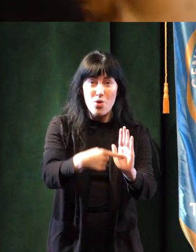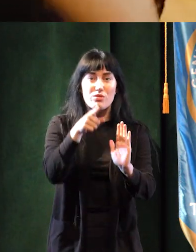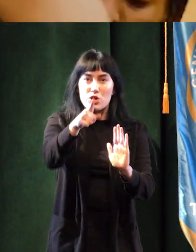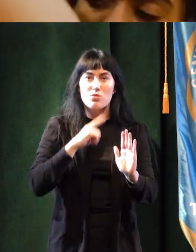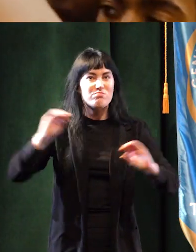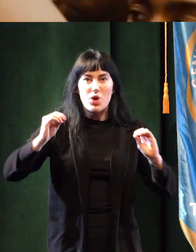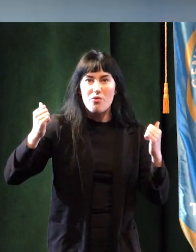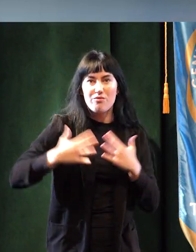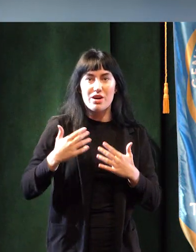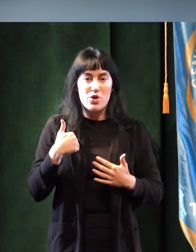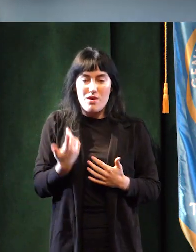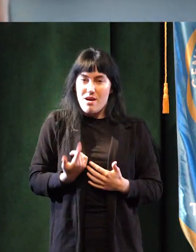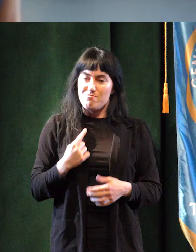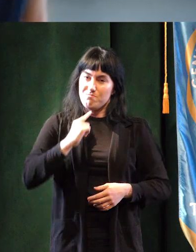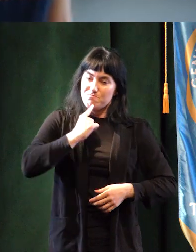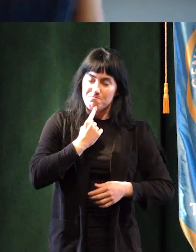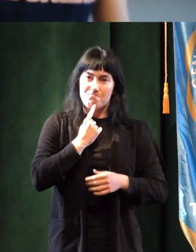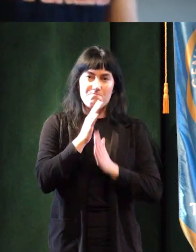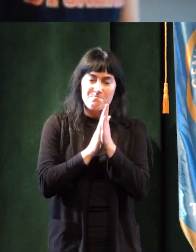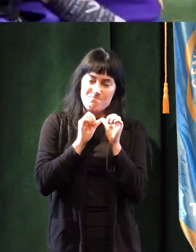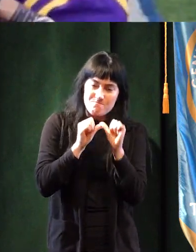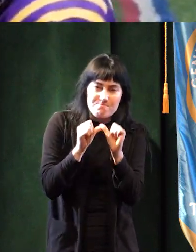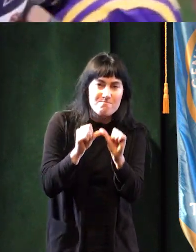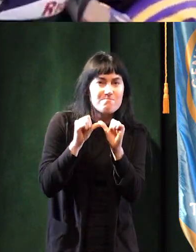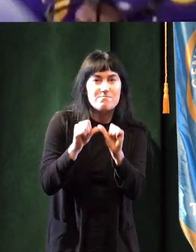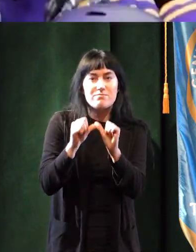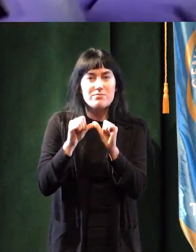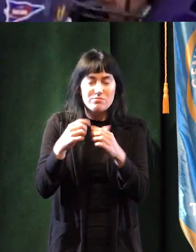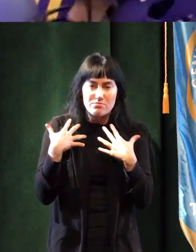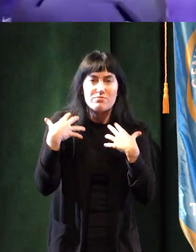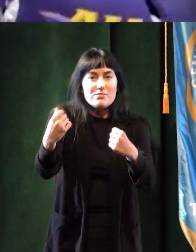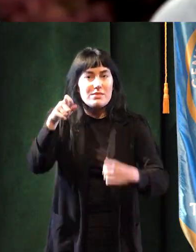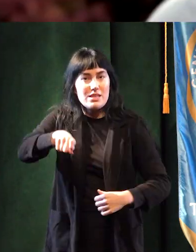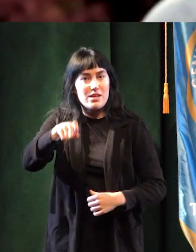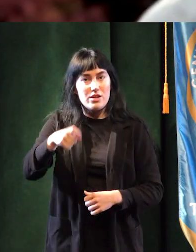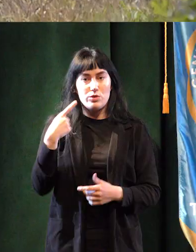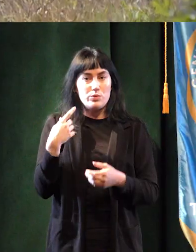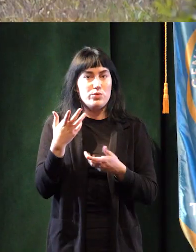fearless possess the grit resiliency and courage necessary see you through any of